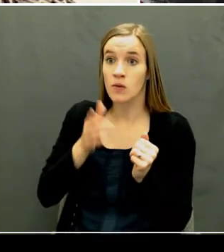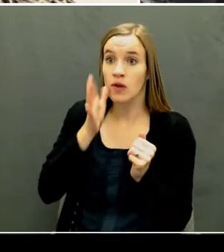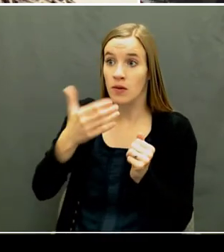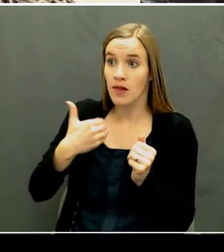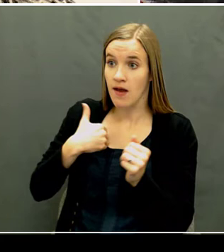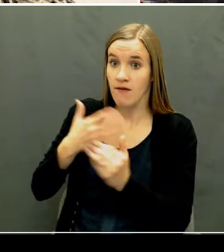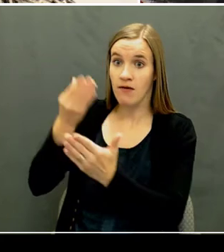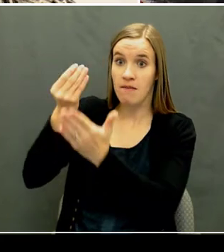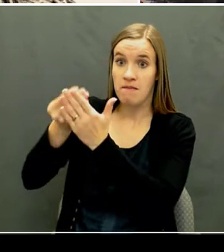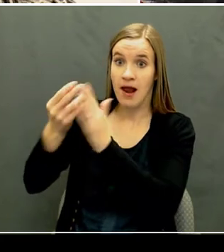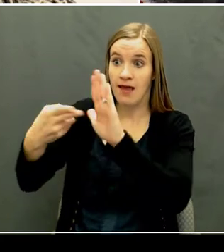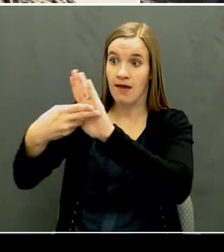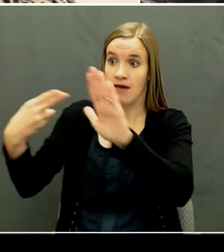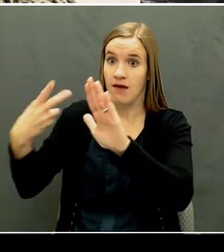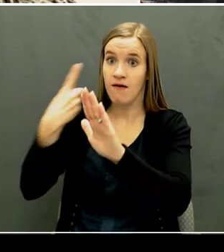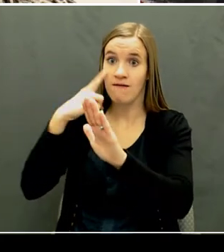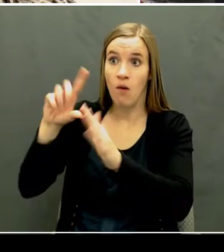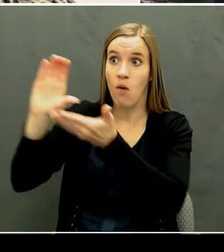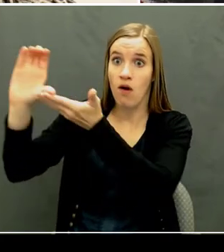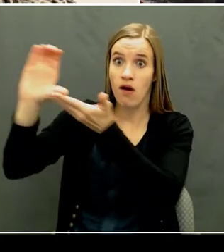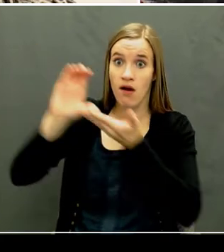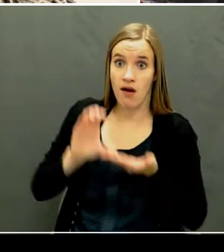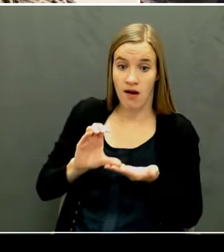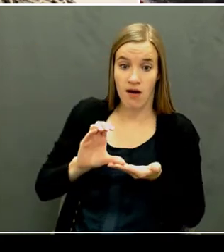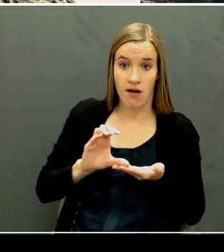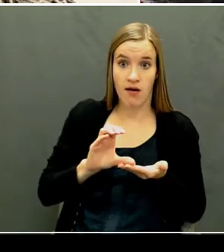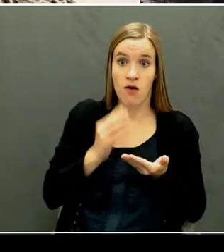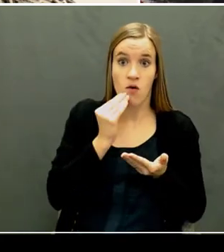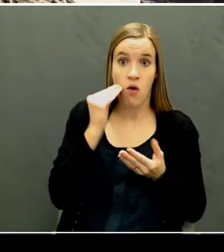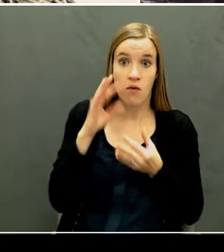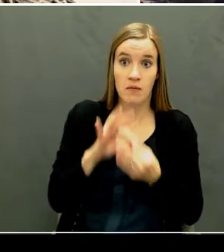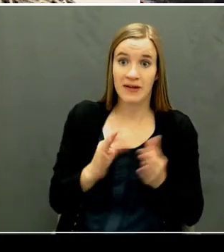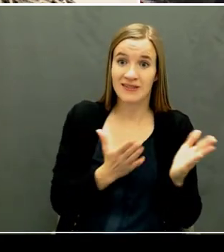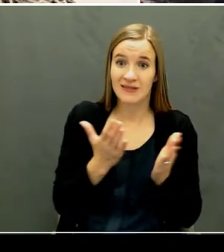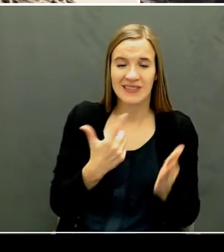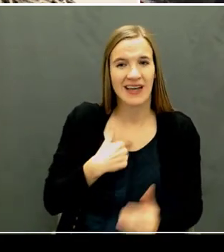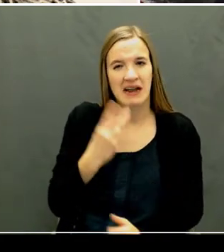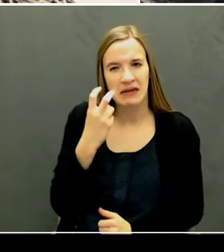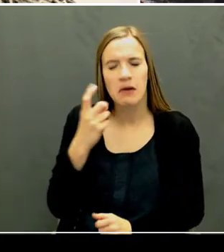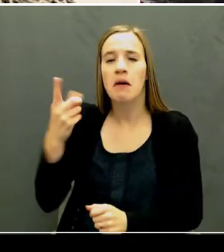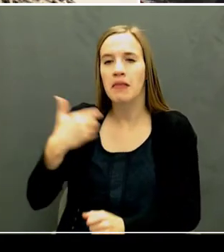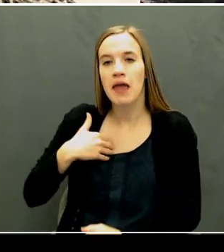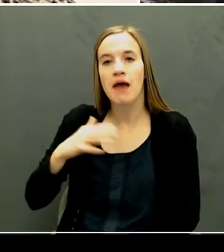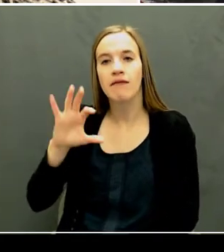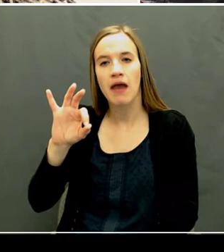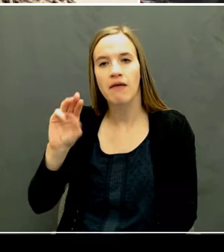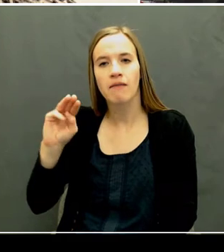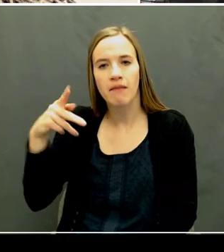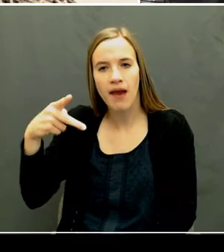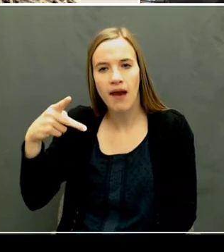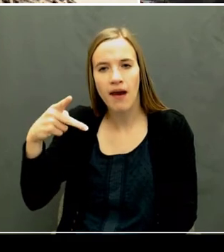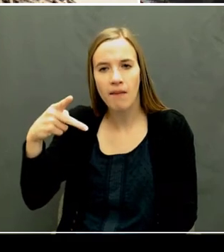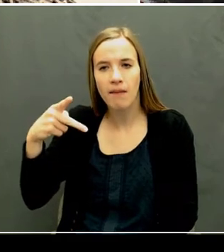or you know, it's a federal match incentive. Okay, but hospitals and congregate nursing home type